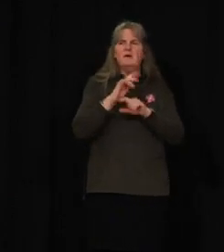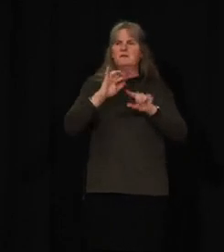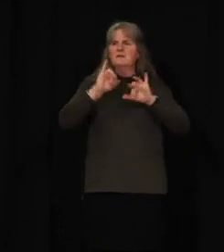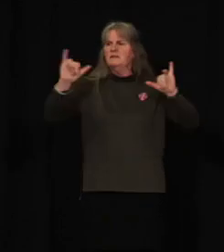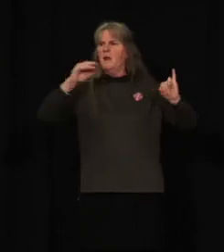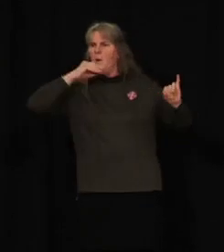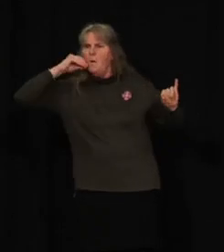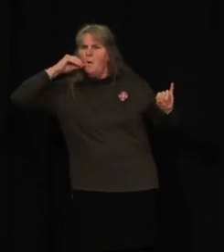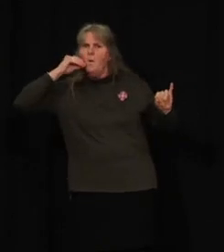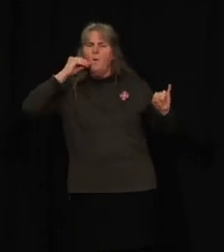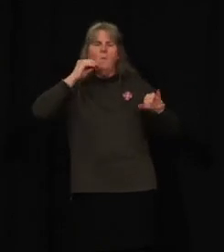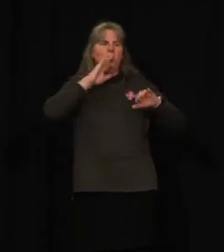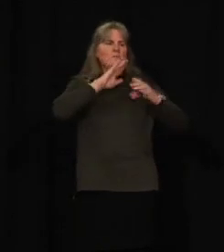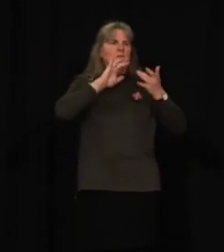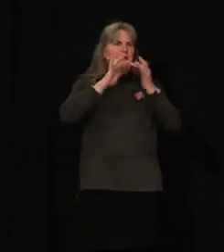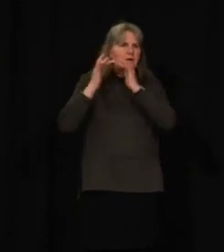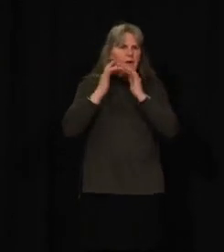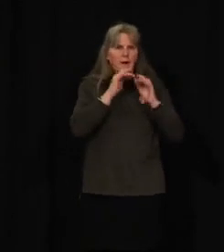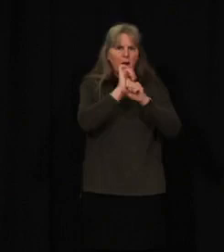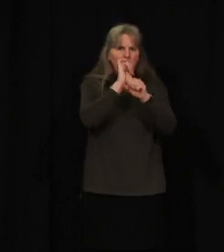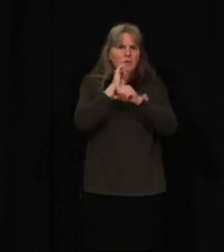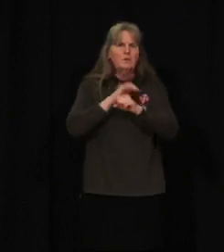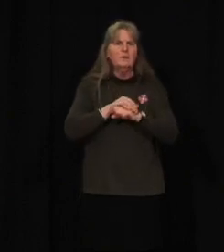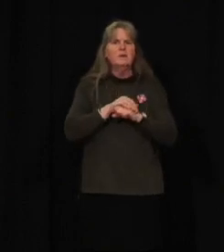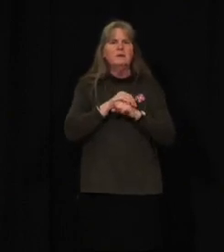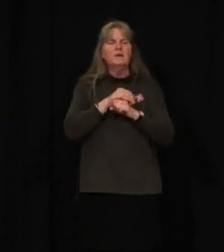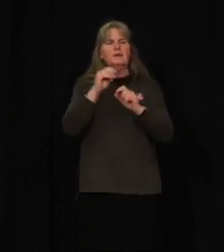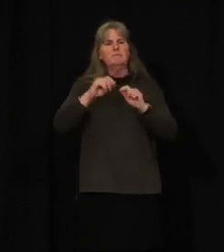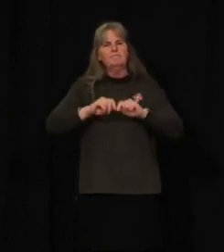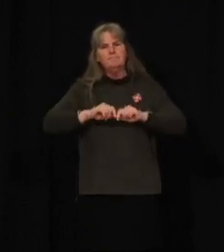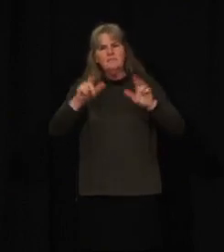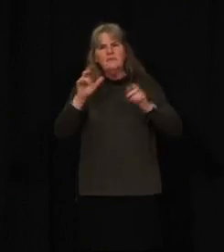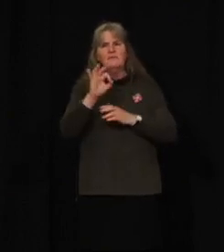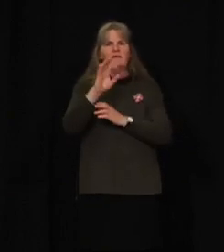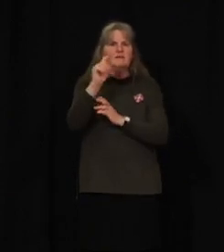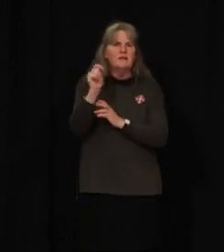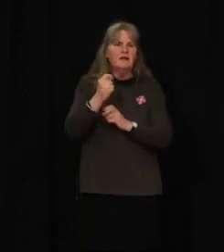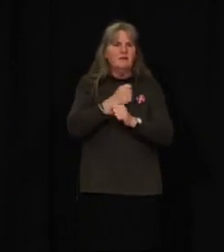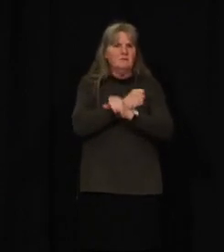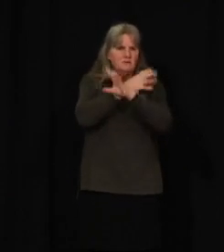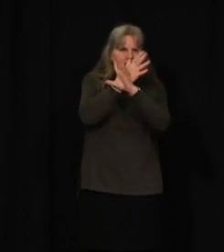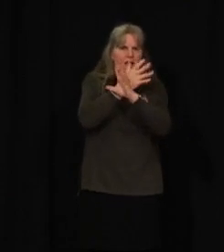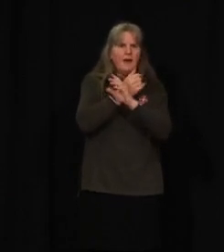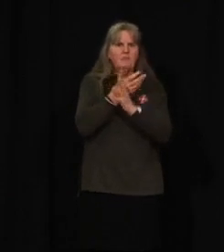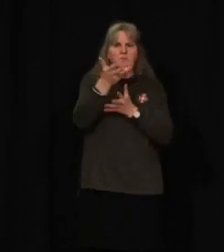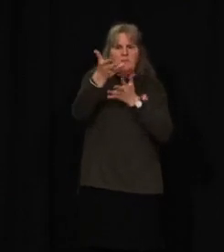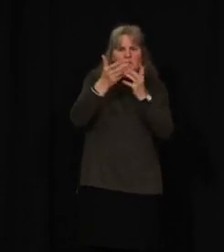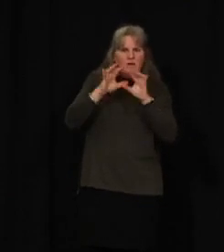online. How a visit with family, via FaceTime and Skype. How our children learn, as they